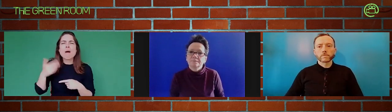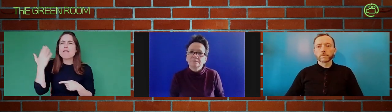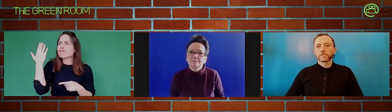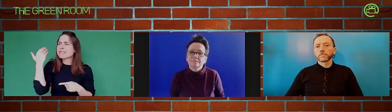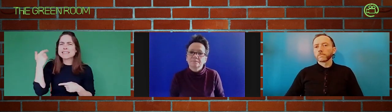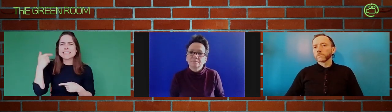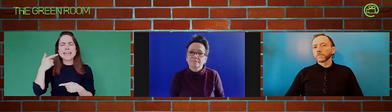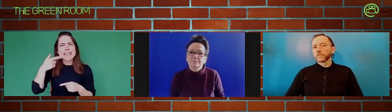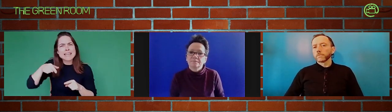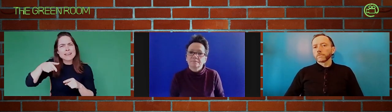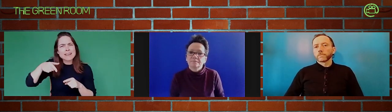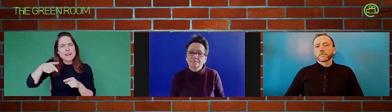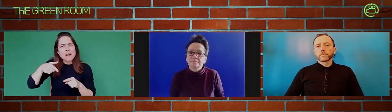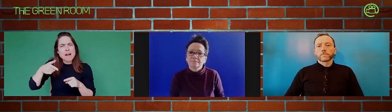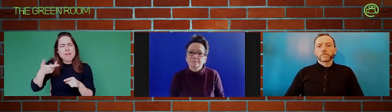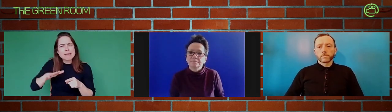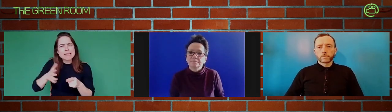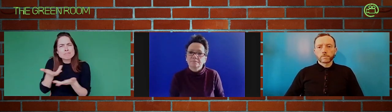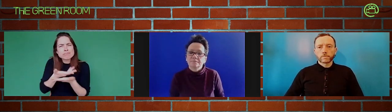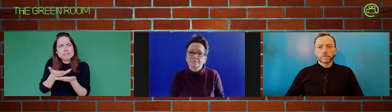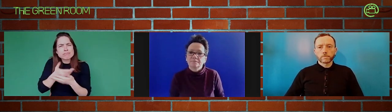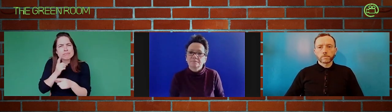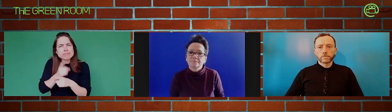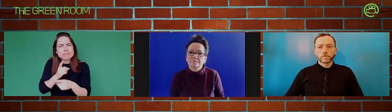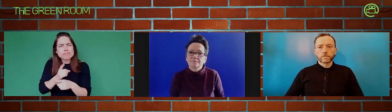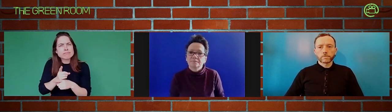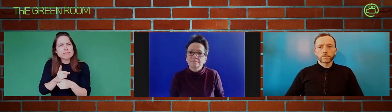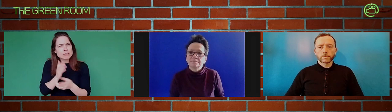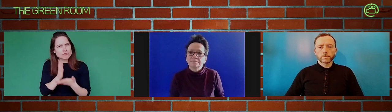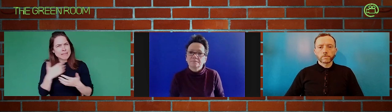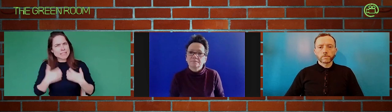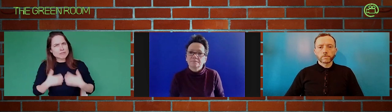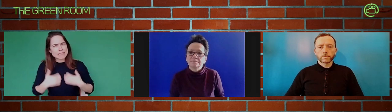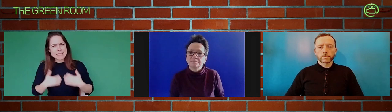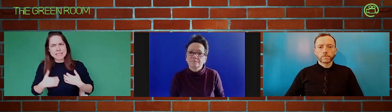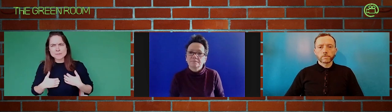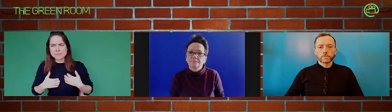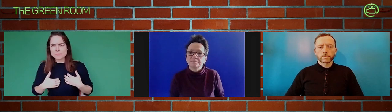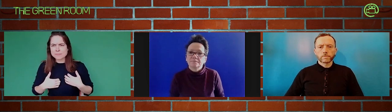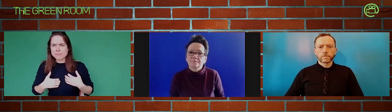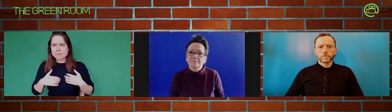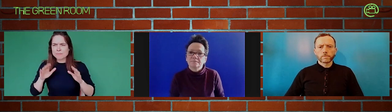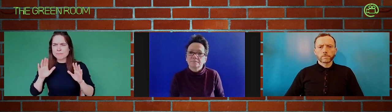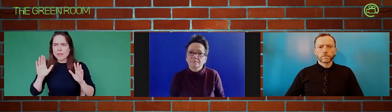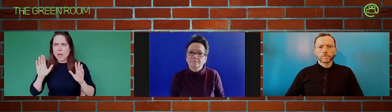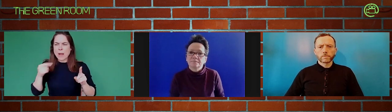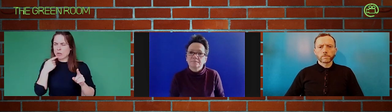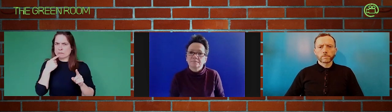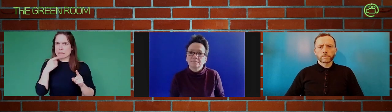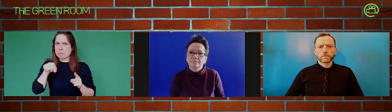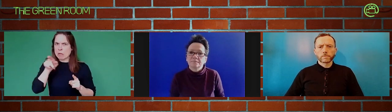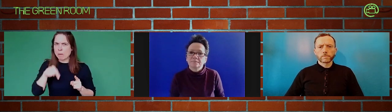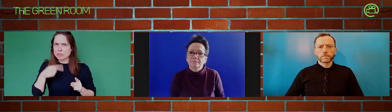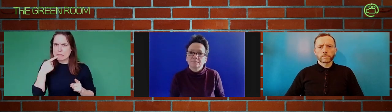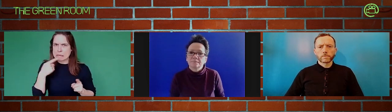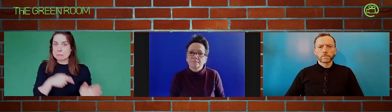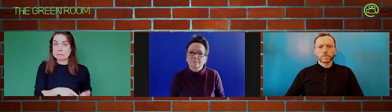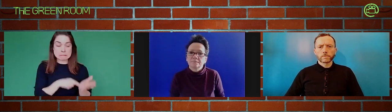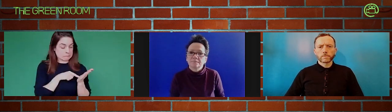interesting when you, sorry, I'm just gonna get my questions up, just my little reminders.